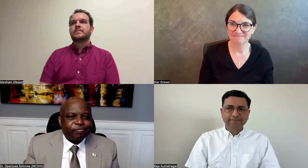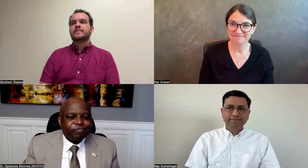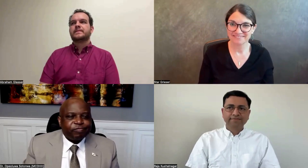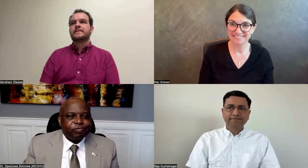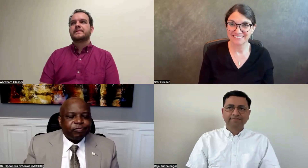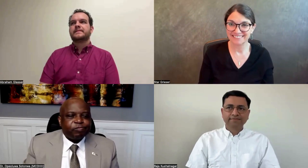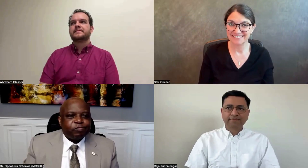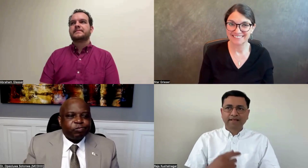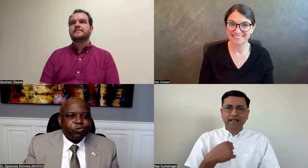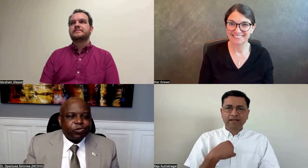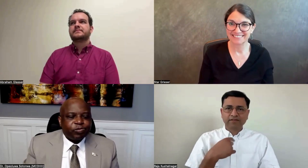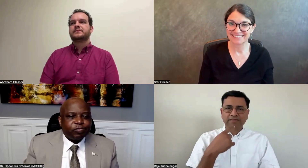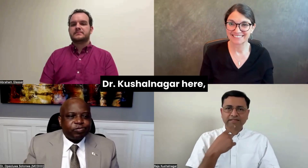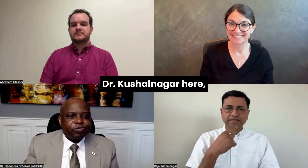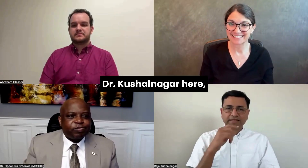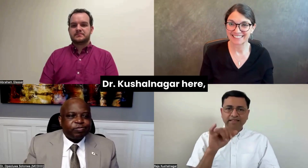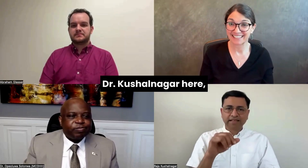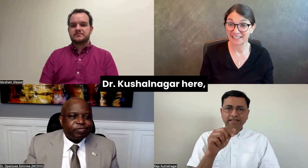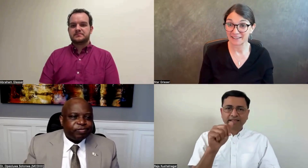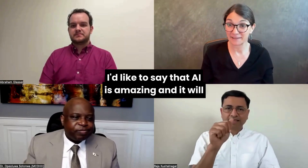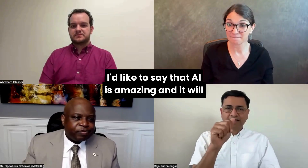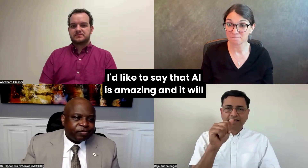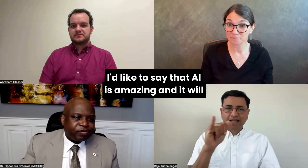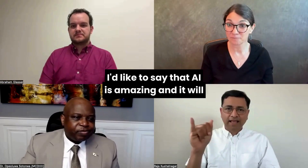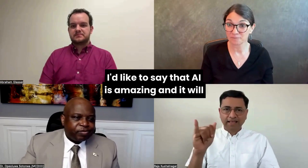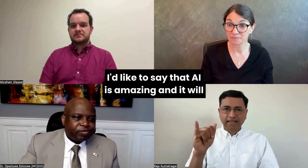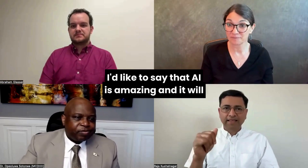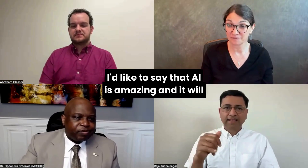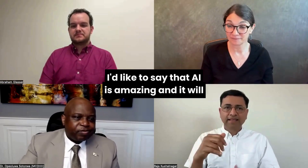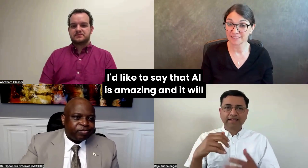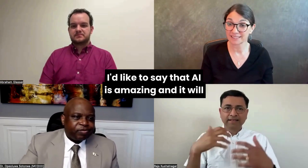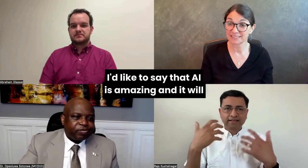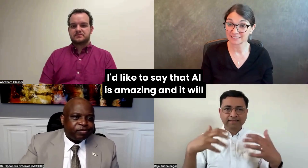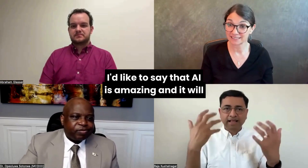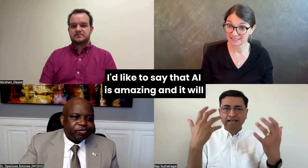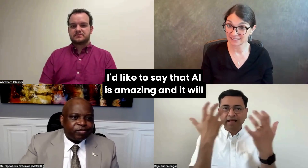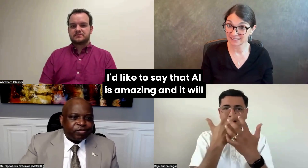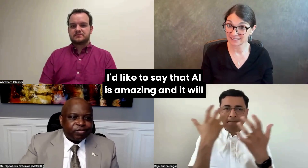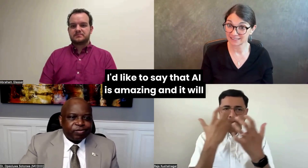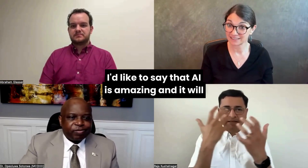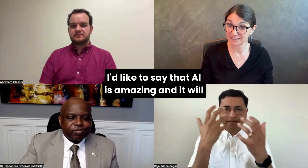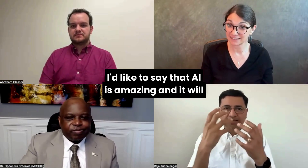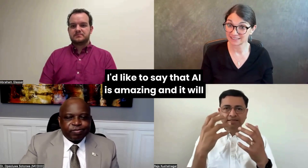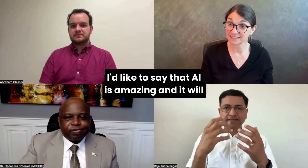Dr. Kushalnagar here, I'd like to say that AI is amazing and it will